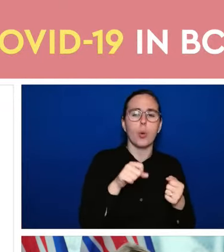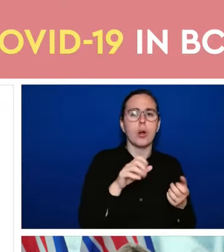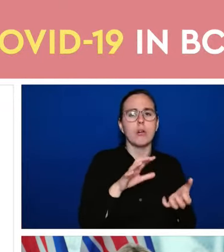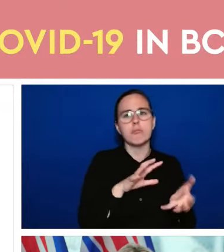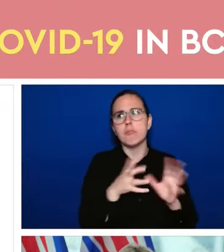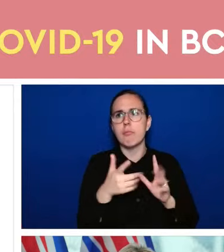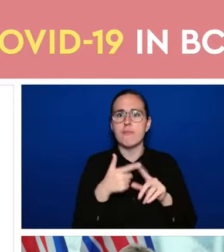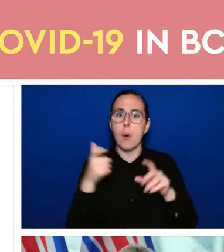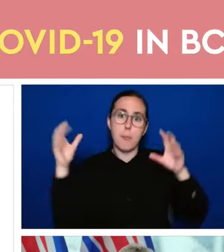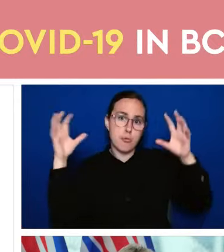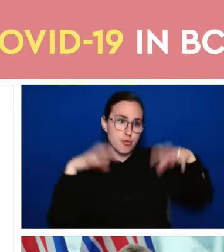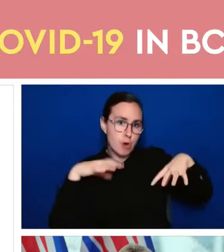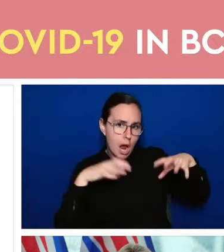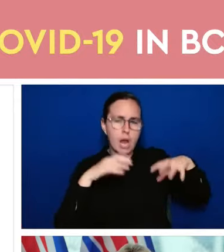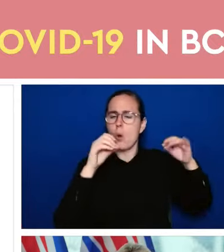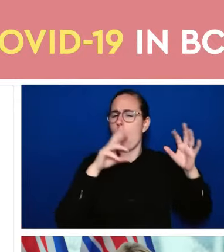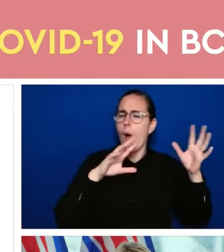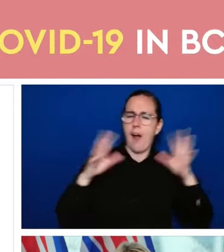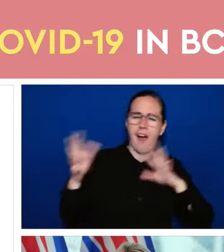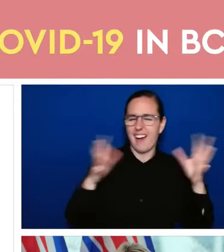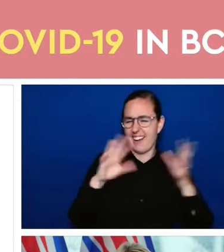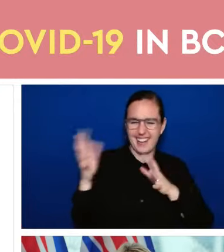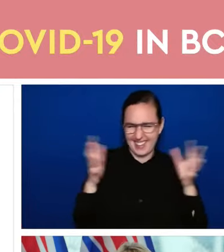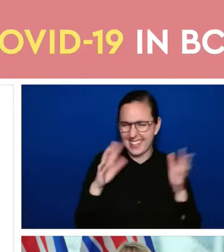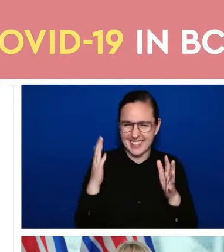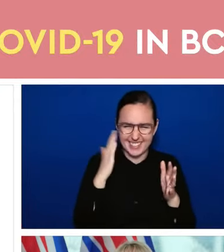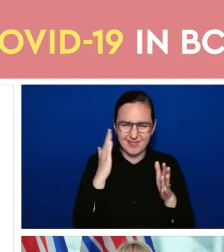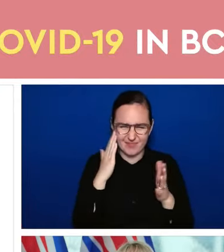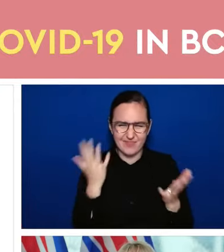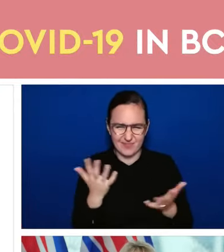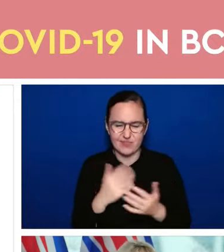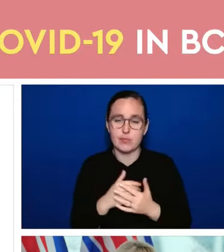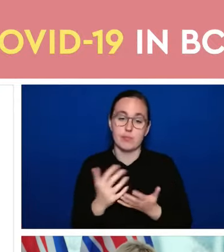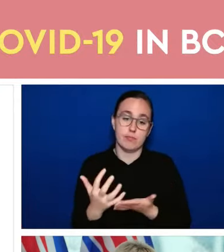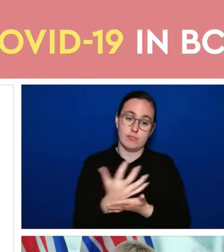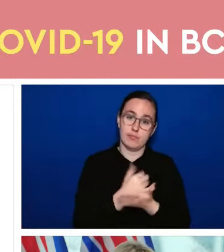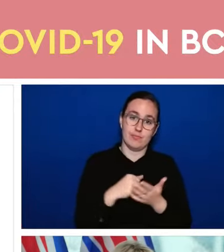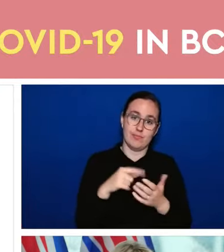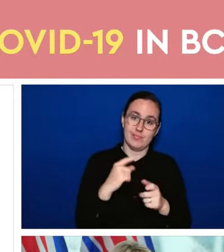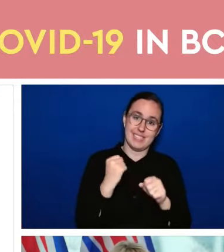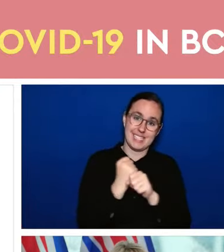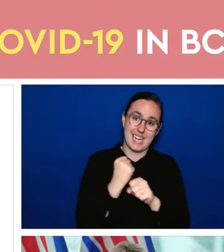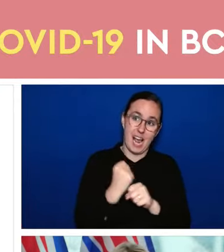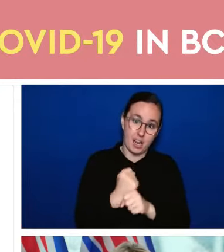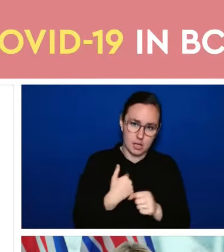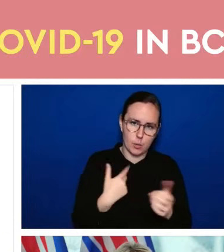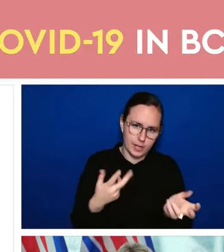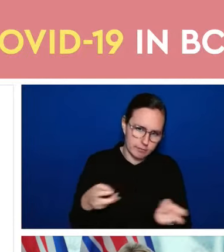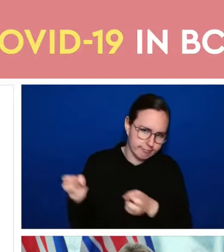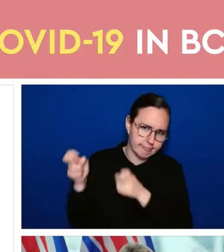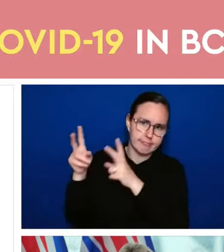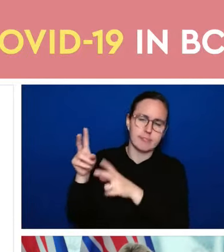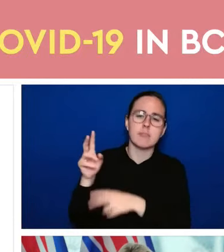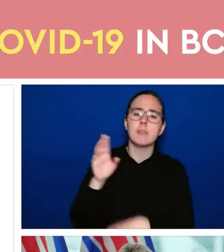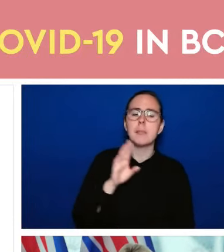the dashboard and the BC CDC website. And the other surveillance pieces were